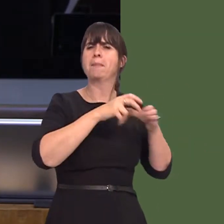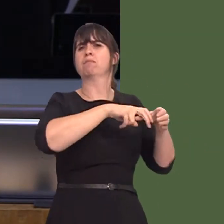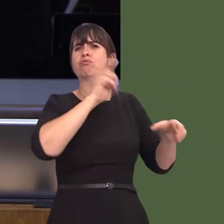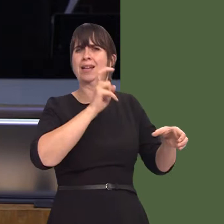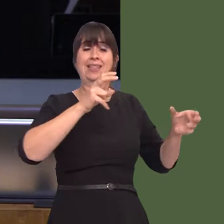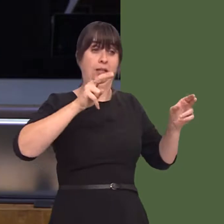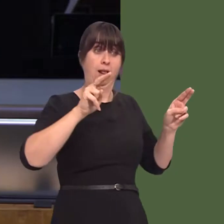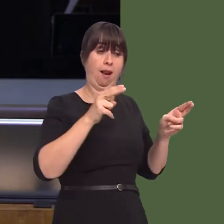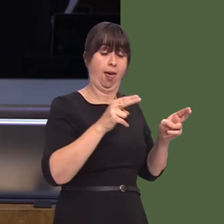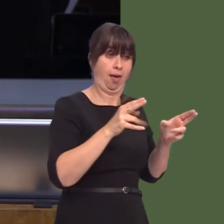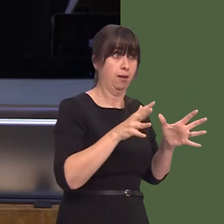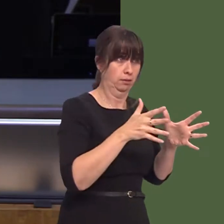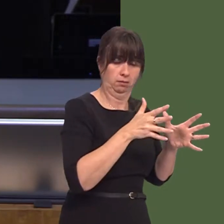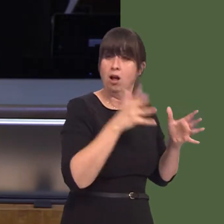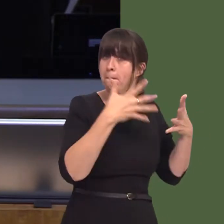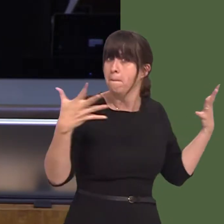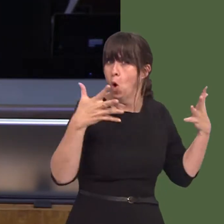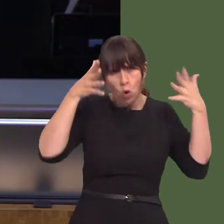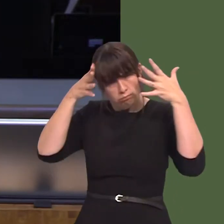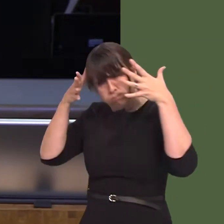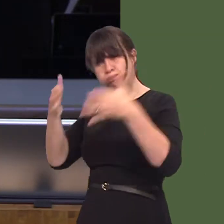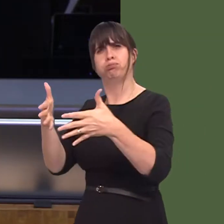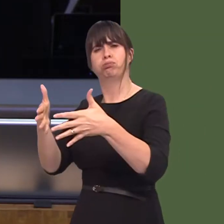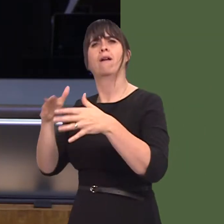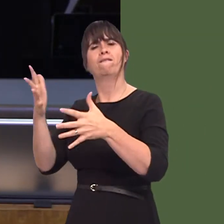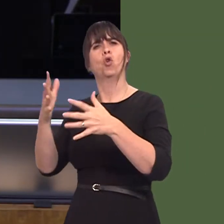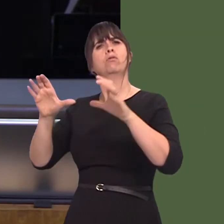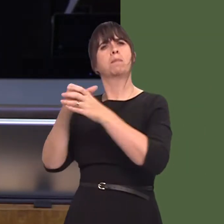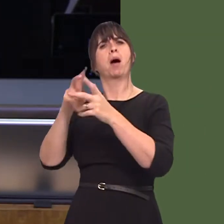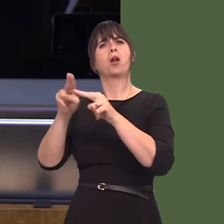European Union and transferring those officials to the Department for International Trade,